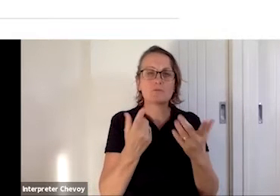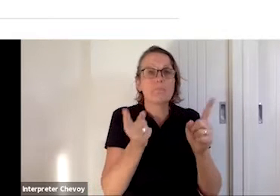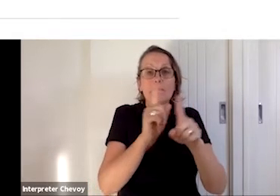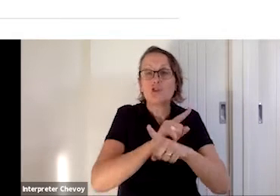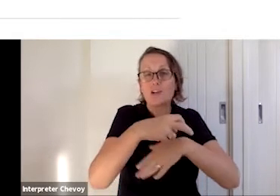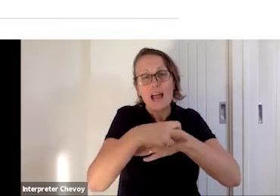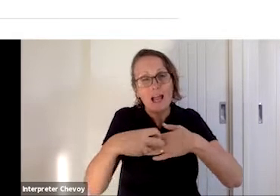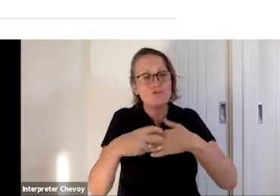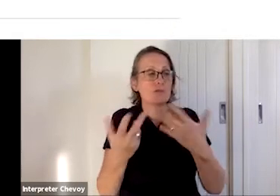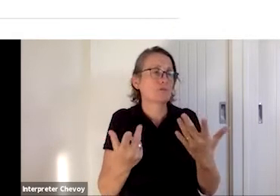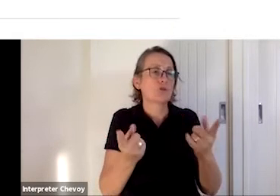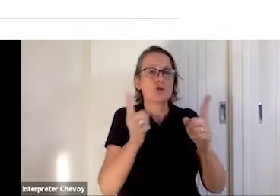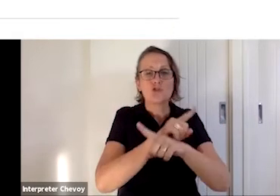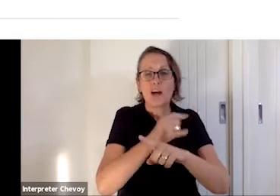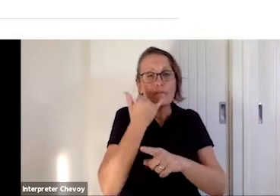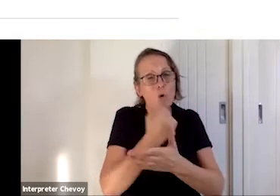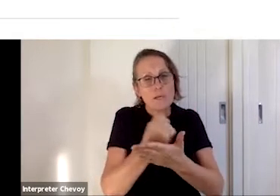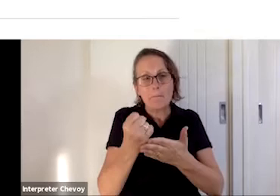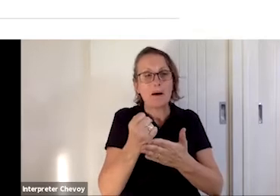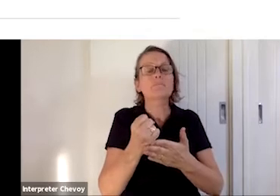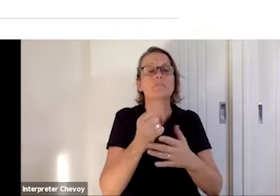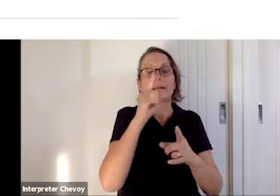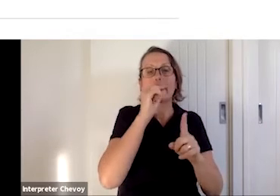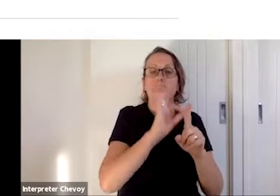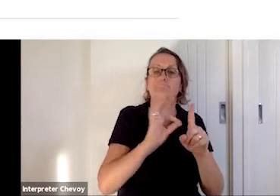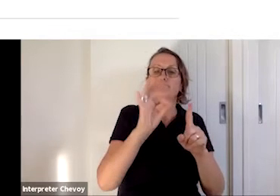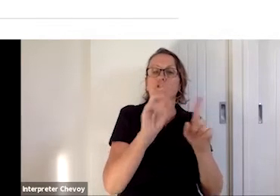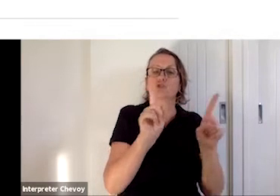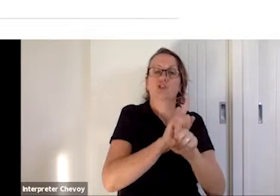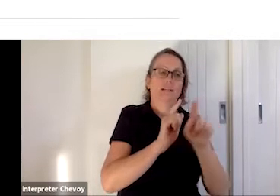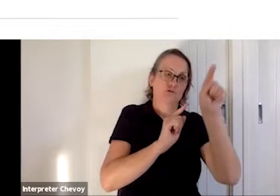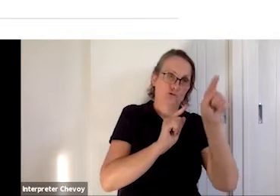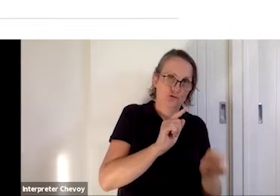email address or your phone number changes, you can update all your information in here. This